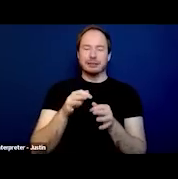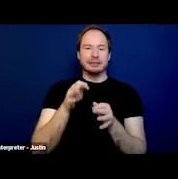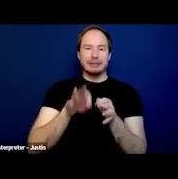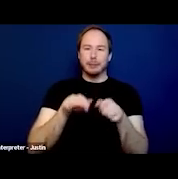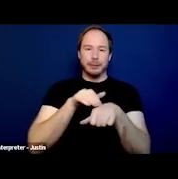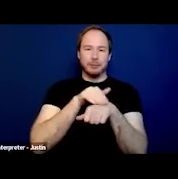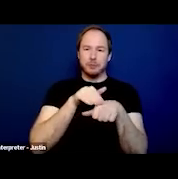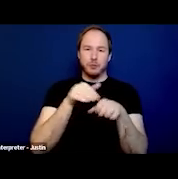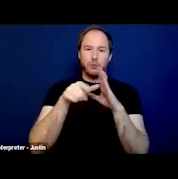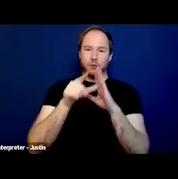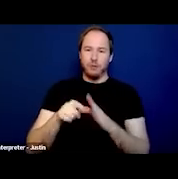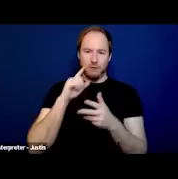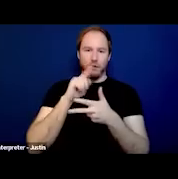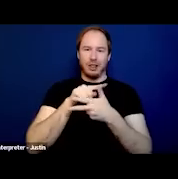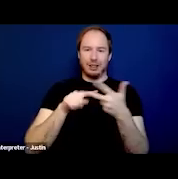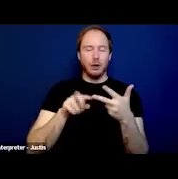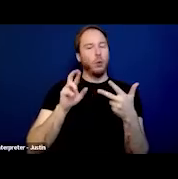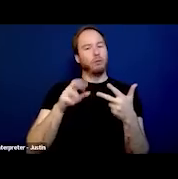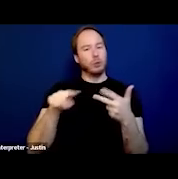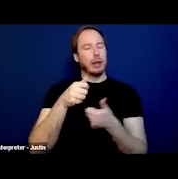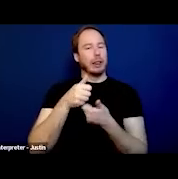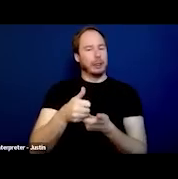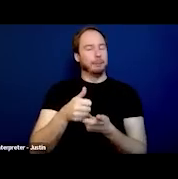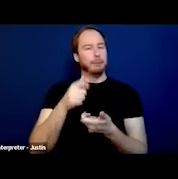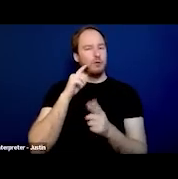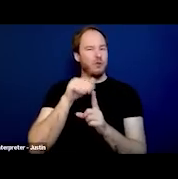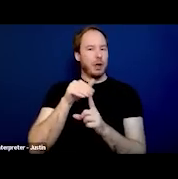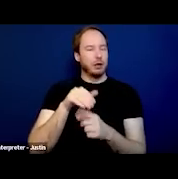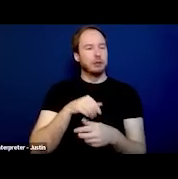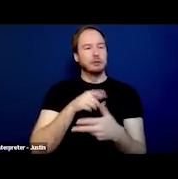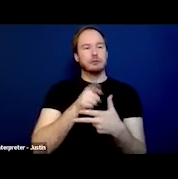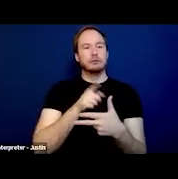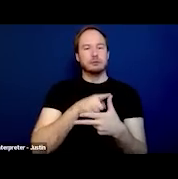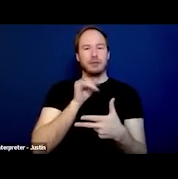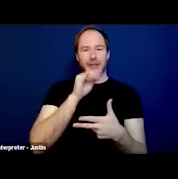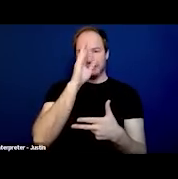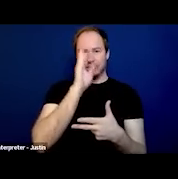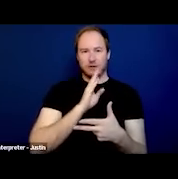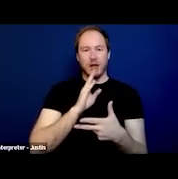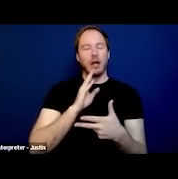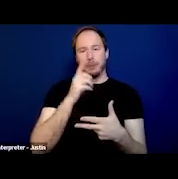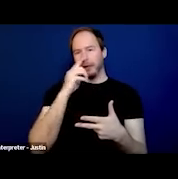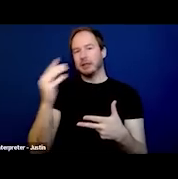but I hope it'll be helpful for you today. So let's start first with schizophrenia. Could you go to the next slide, please?